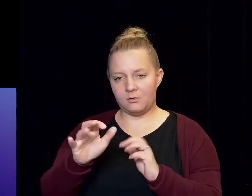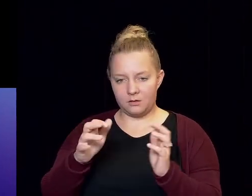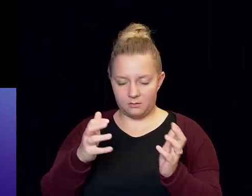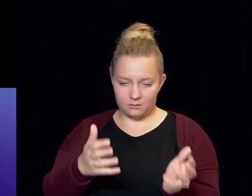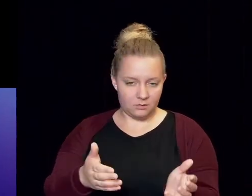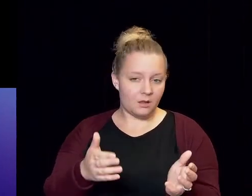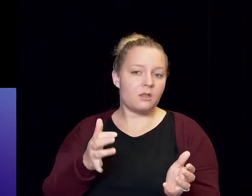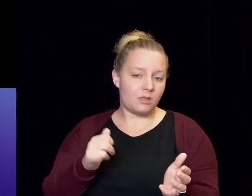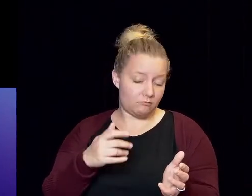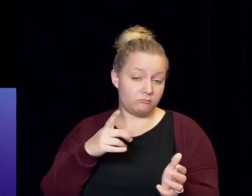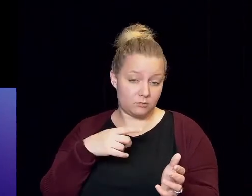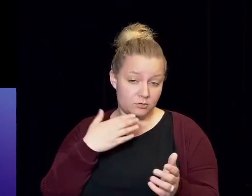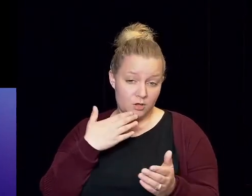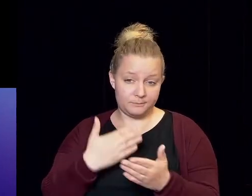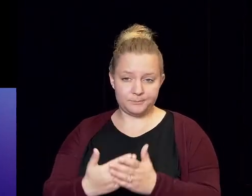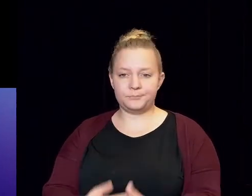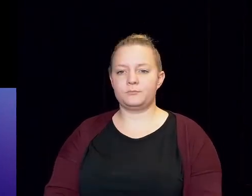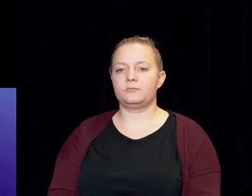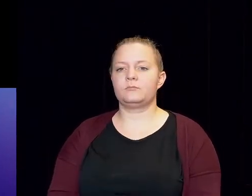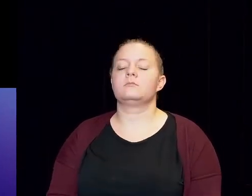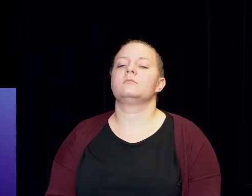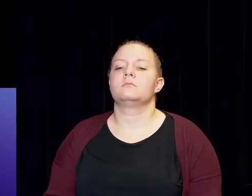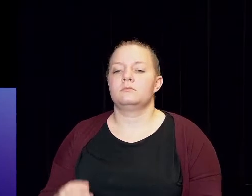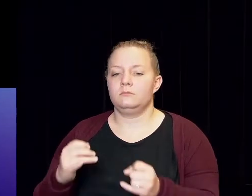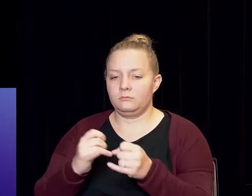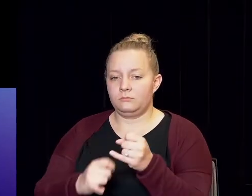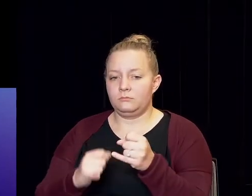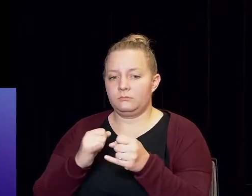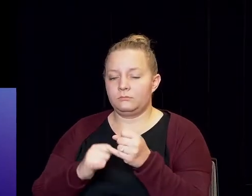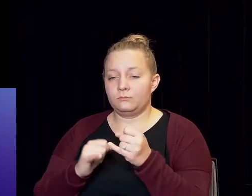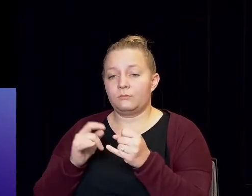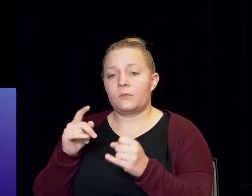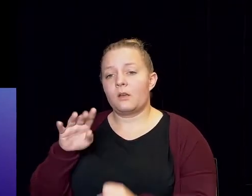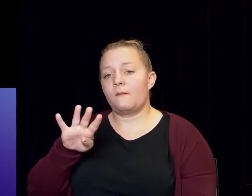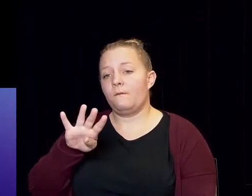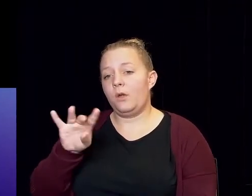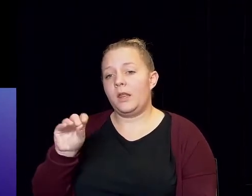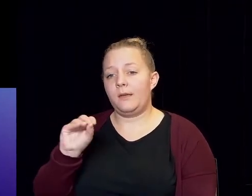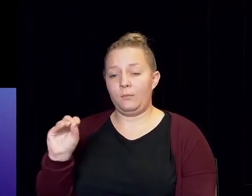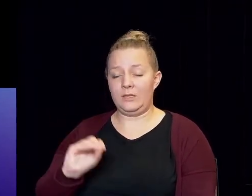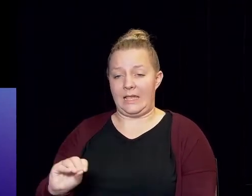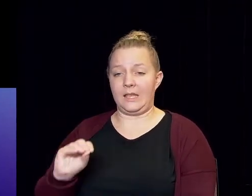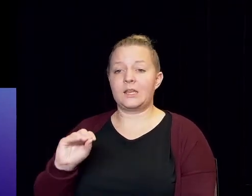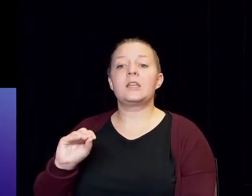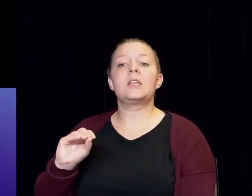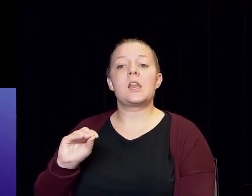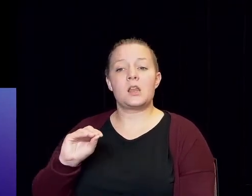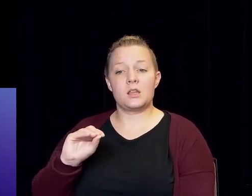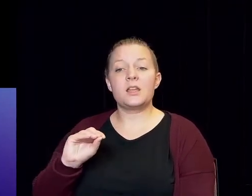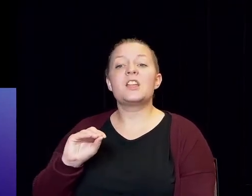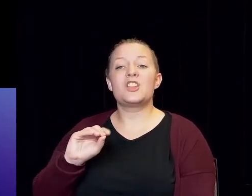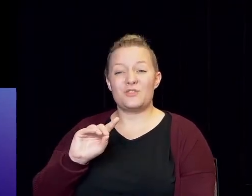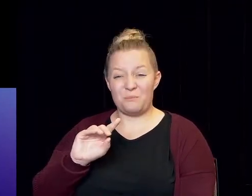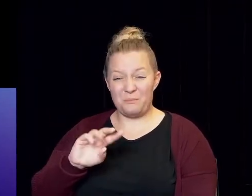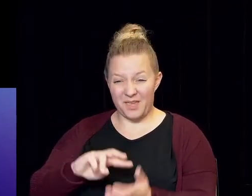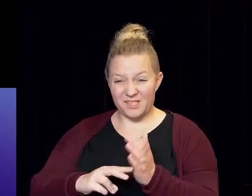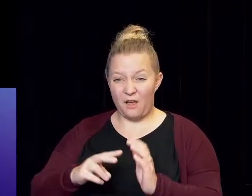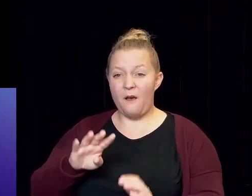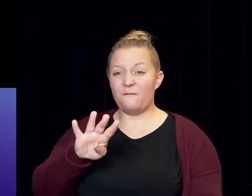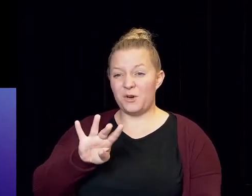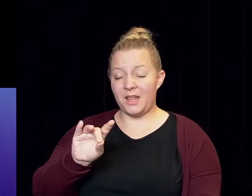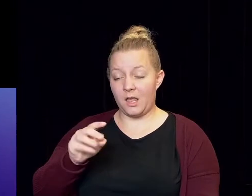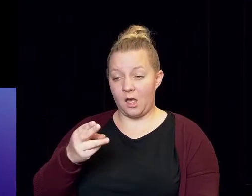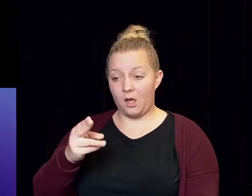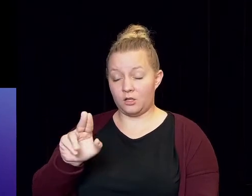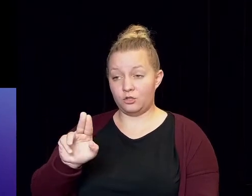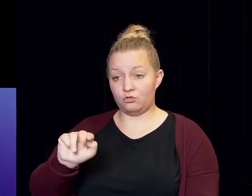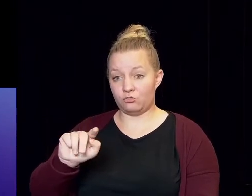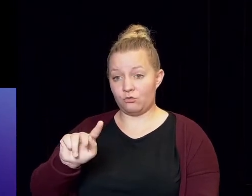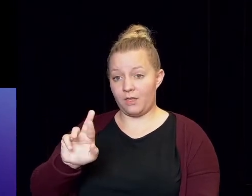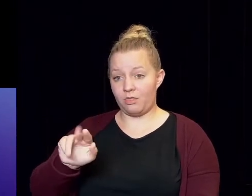looking good! Okay, last one. 48% is 48/100 because 48 over 100 or I can go tenths hundredths,